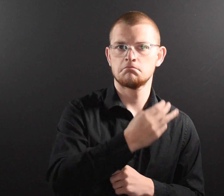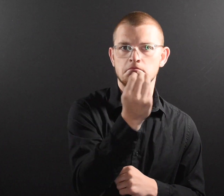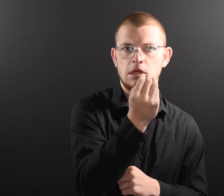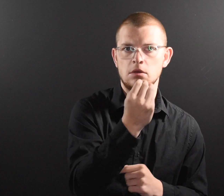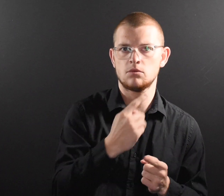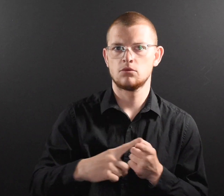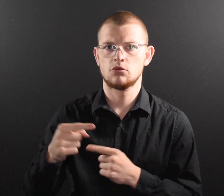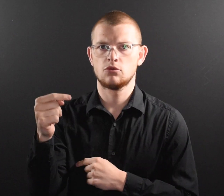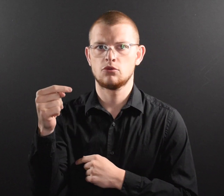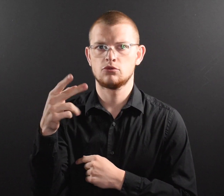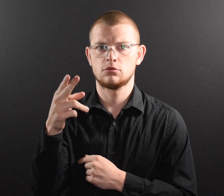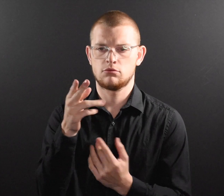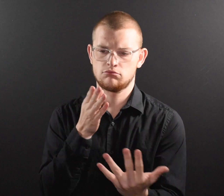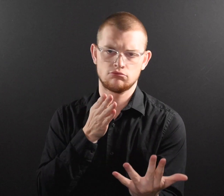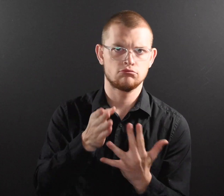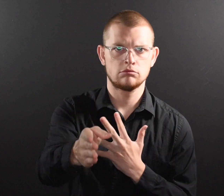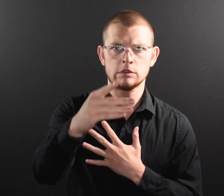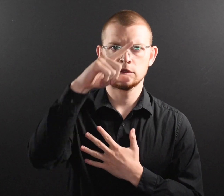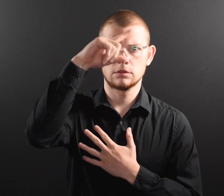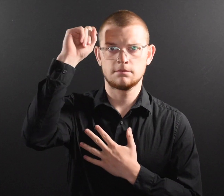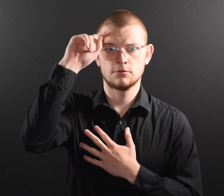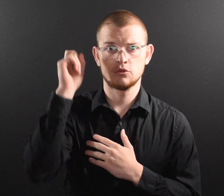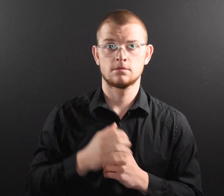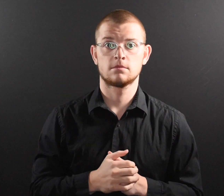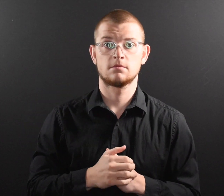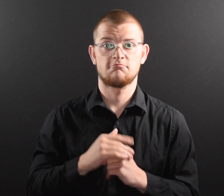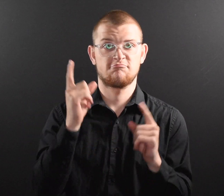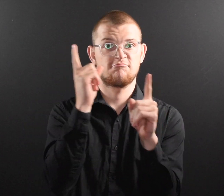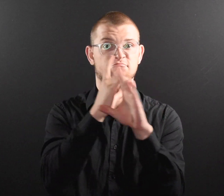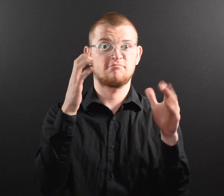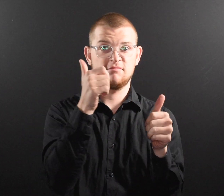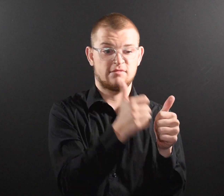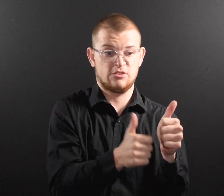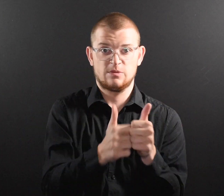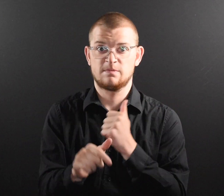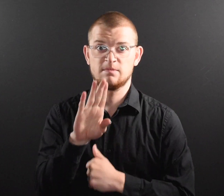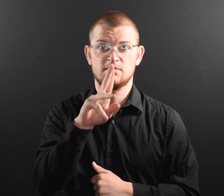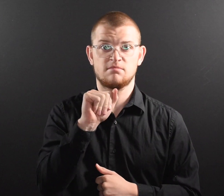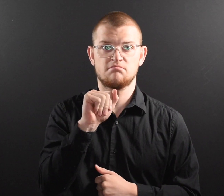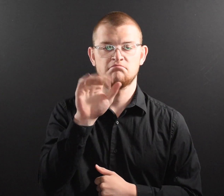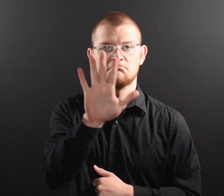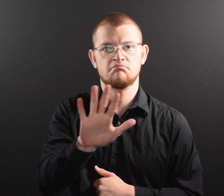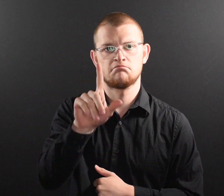throughout the summer, and each bus will be able to vaccinate up to 150 people per day.